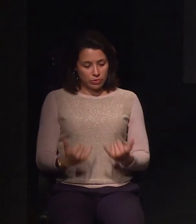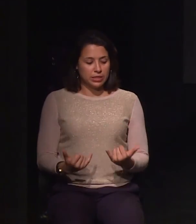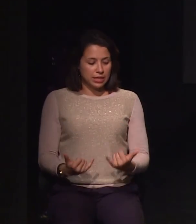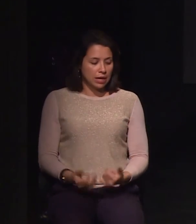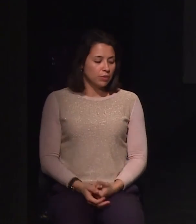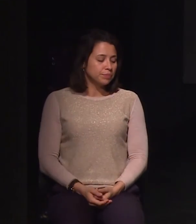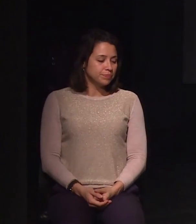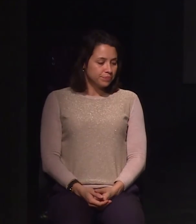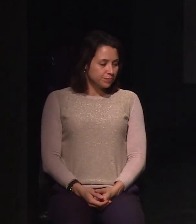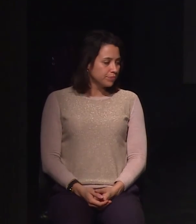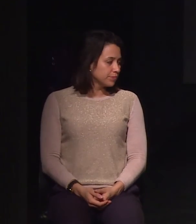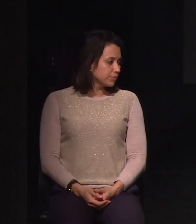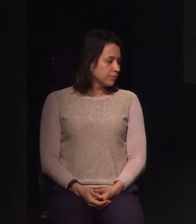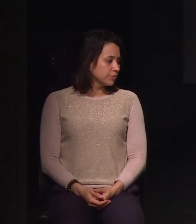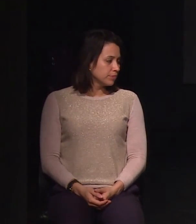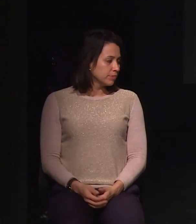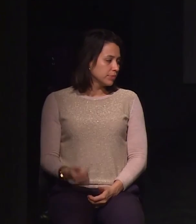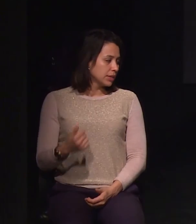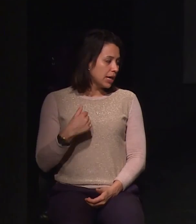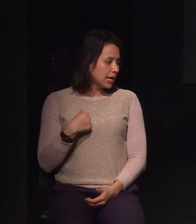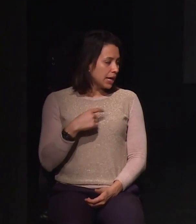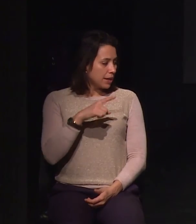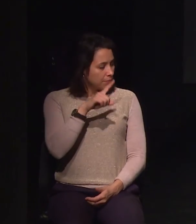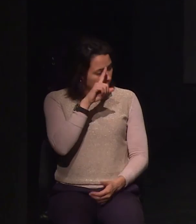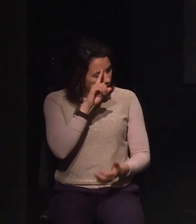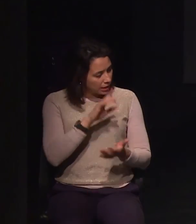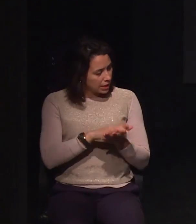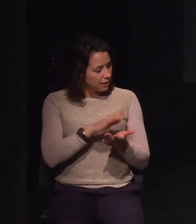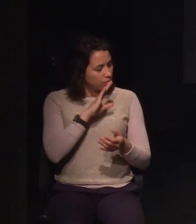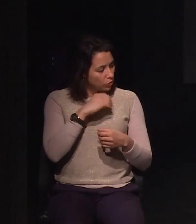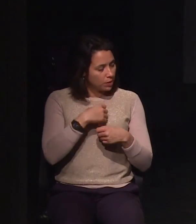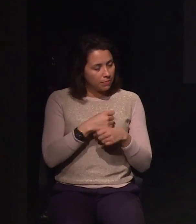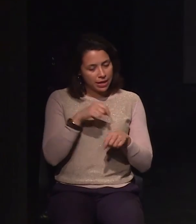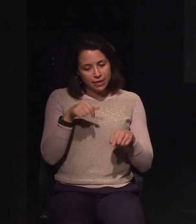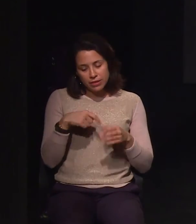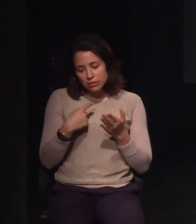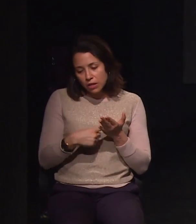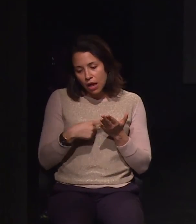I think it would enrich and make the conversation that much more important and better if we